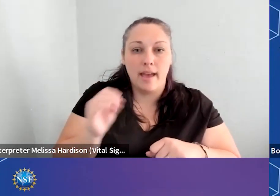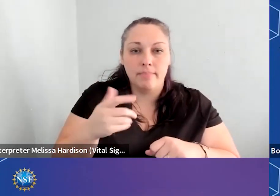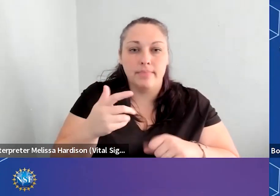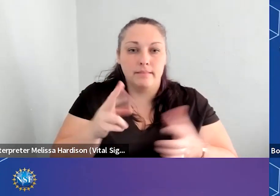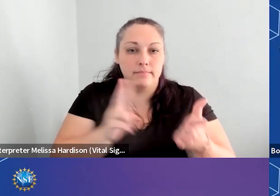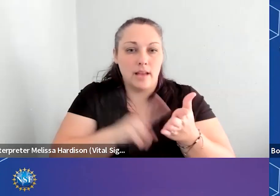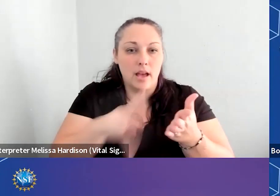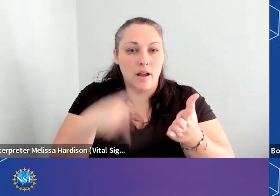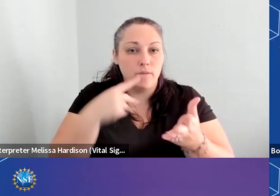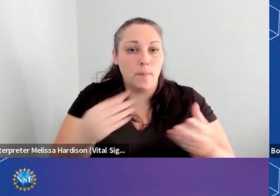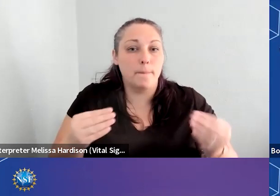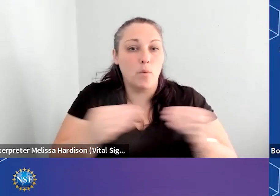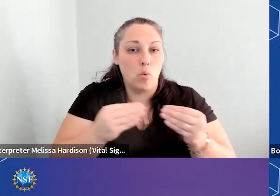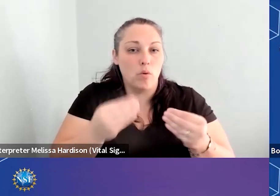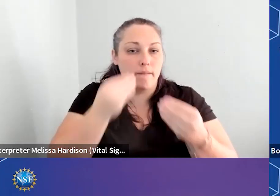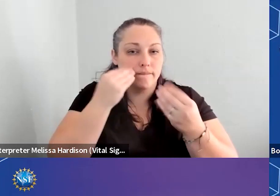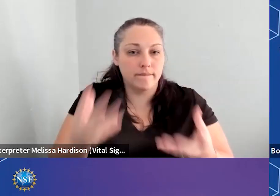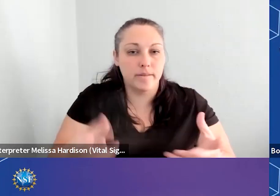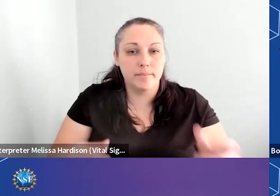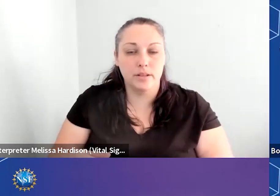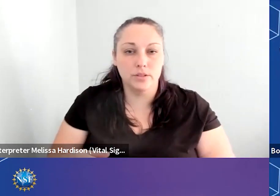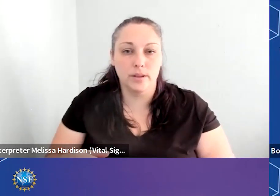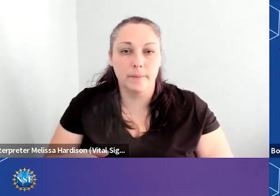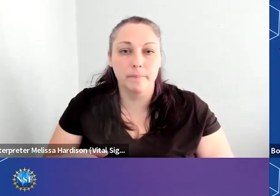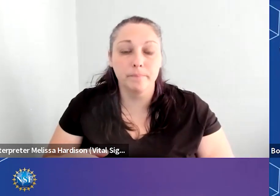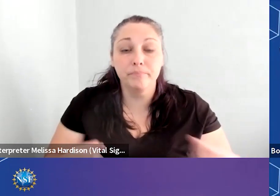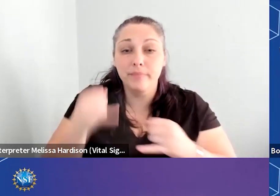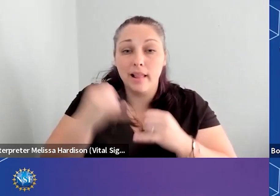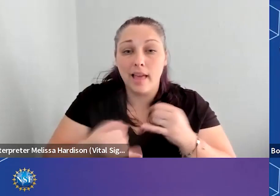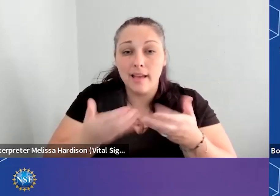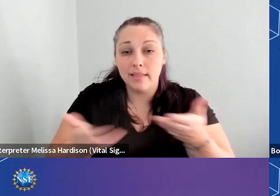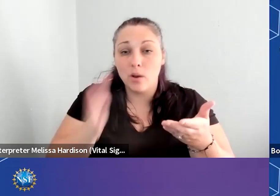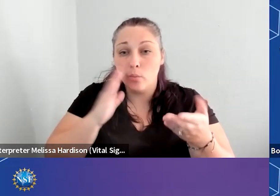The last thing that I would recommend on this is if you're really interested